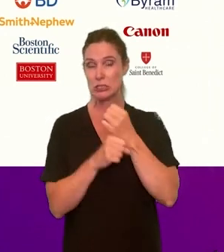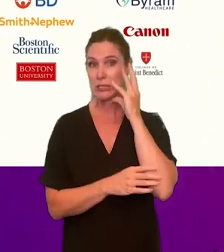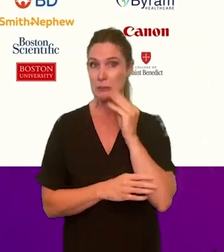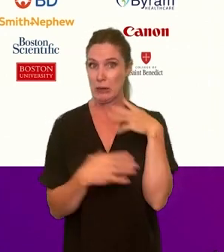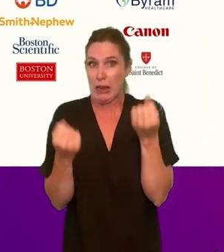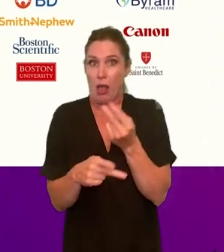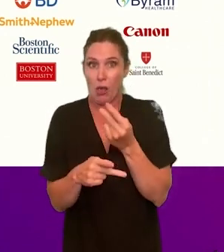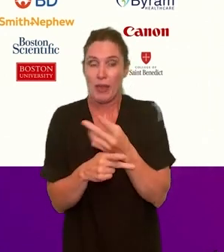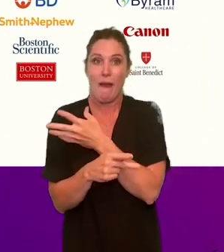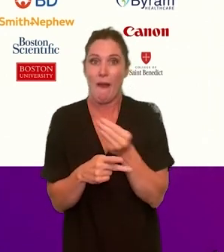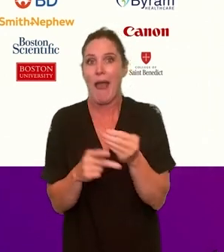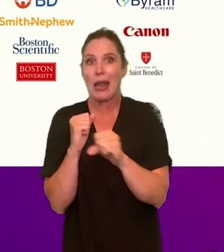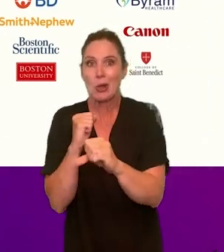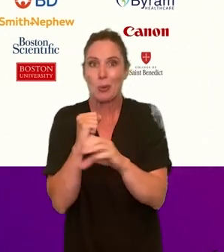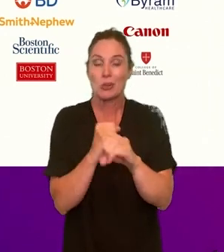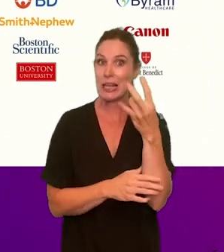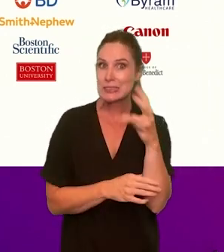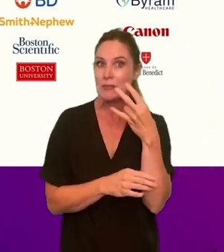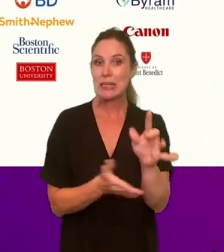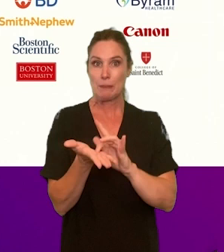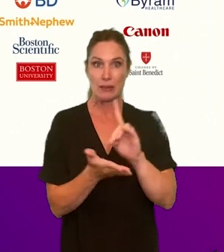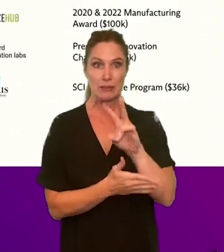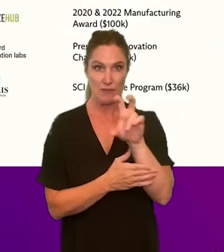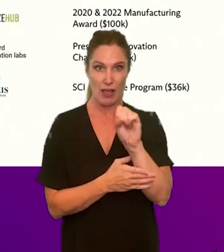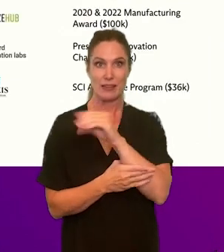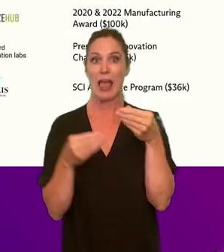and has sold over $50 million in durable medical equipment.